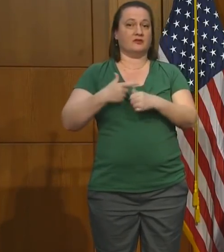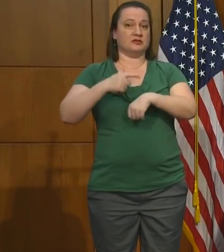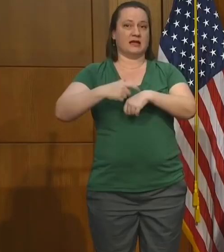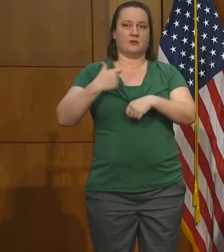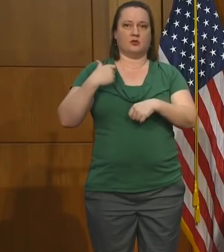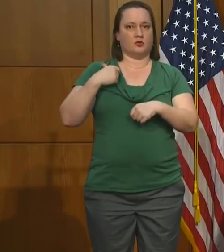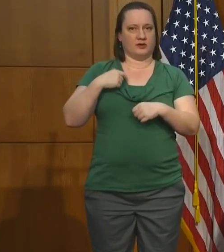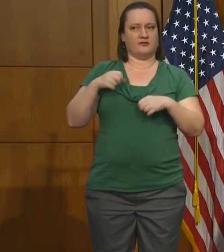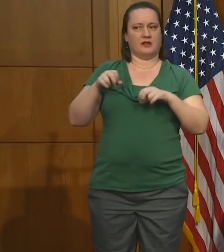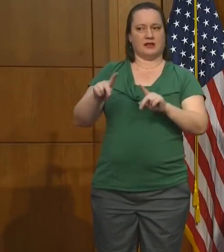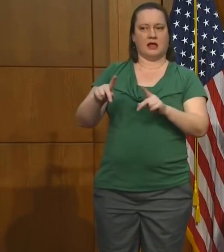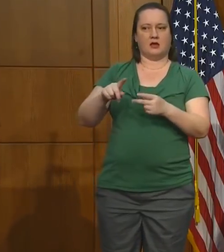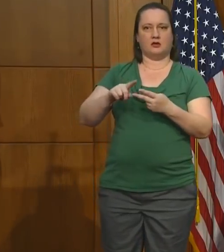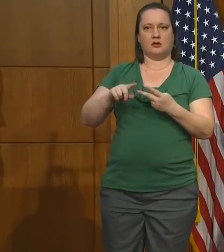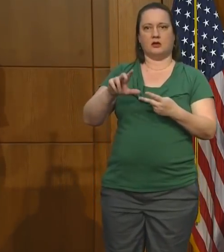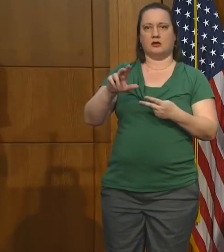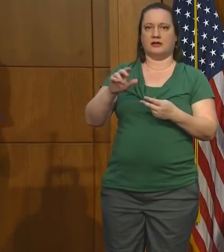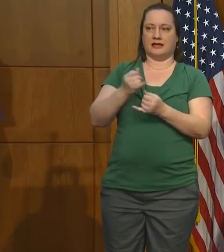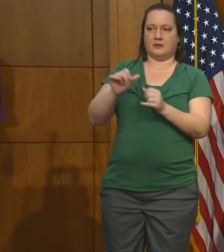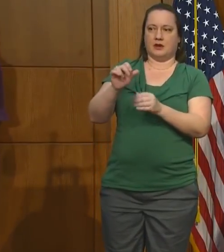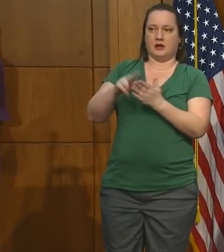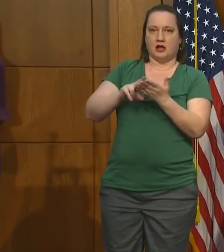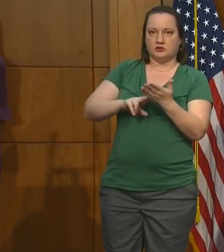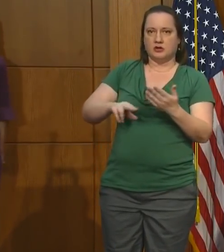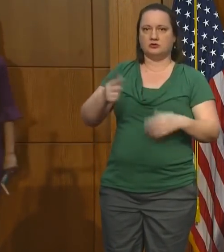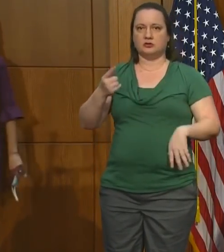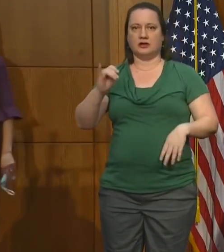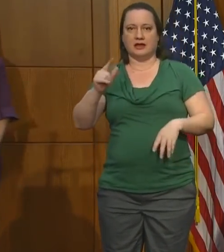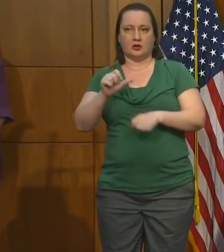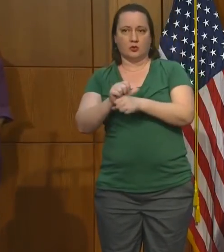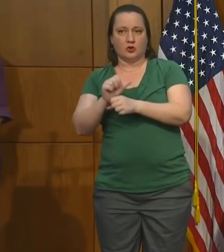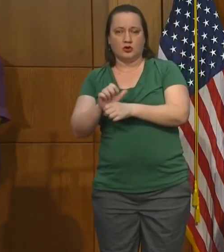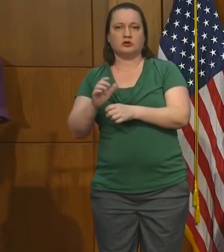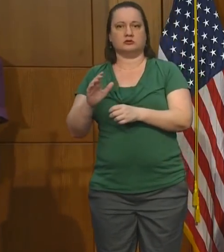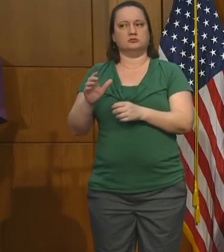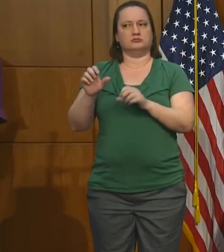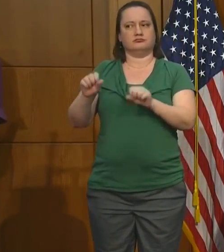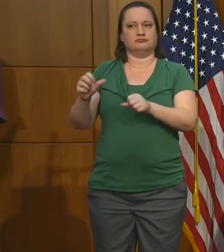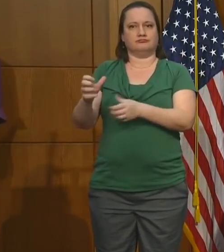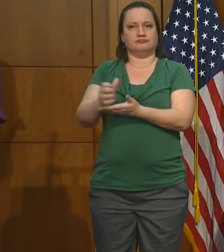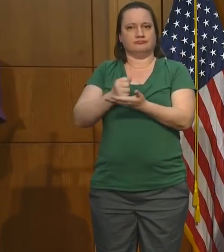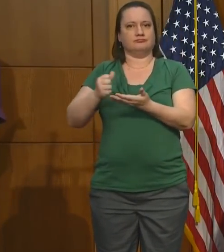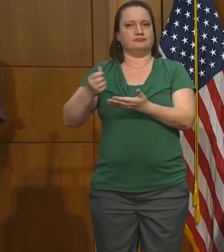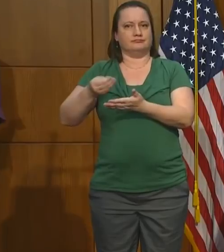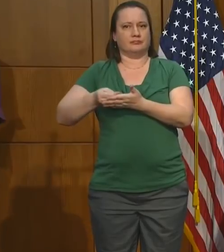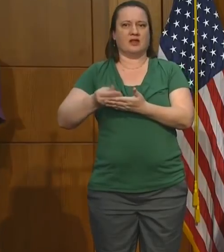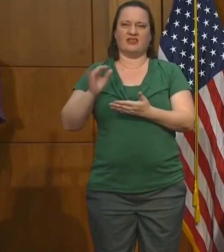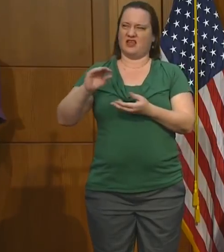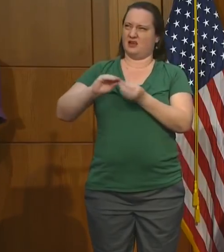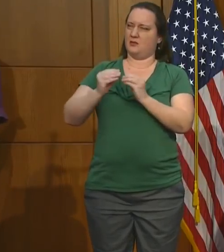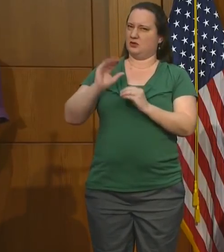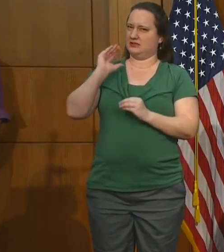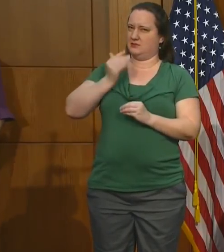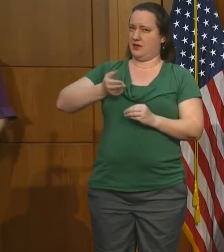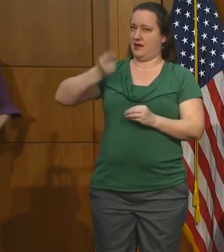BENEFITS. AND SO IT IS BECAUSE THE FIRST TIME SPENT IN THIS GIG WORKS AND A CONTRACTORS AS WELL AS ANYONE WHO DIDN'T